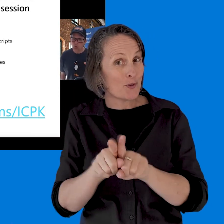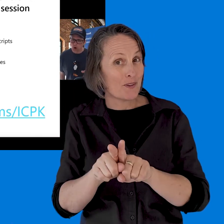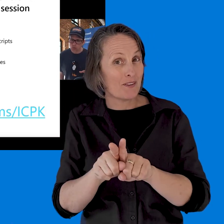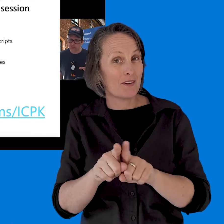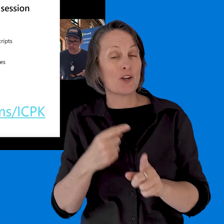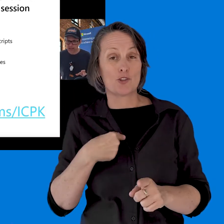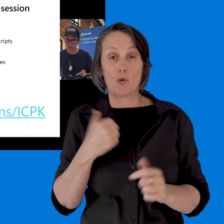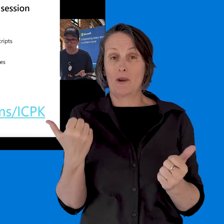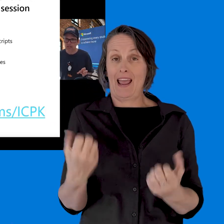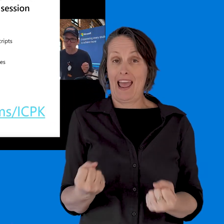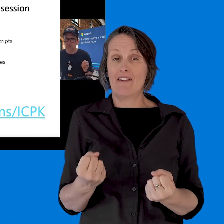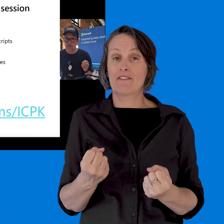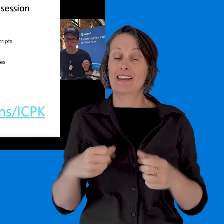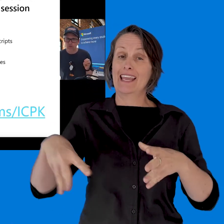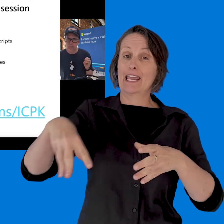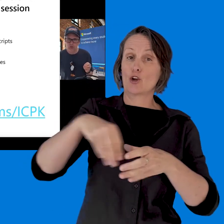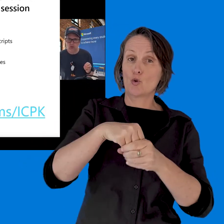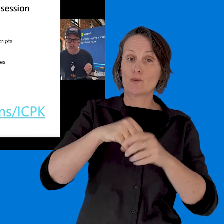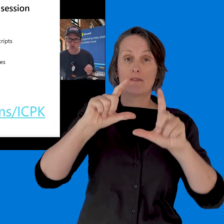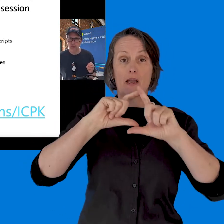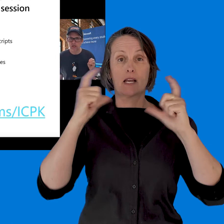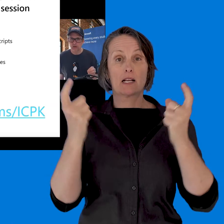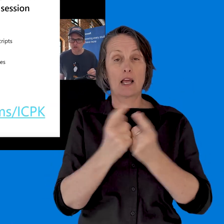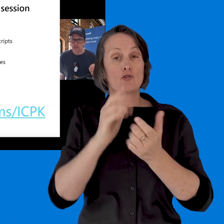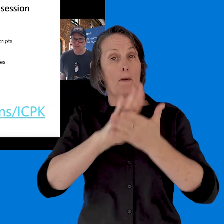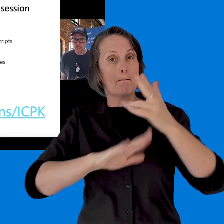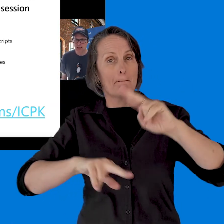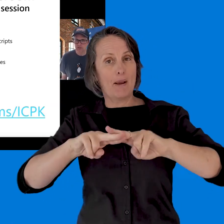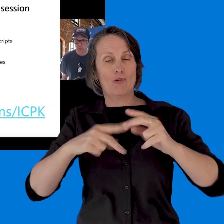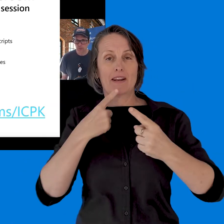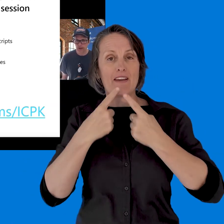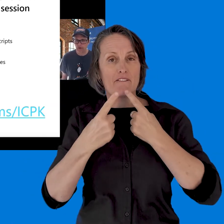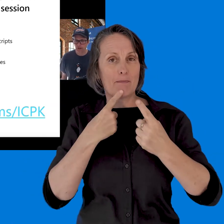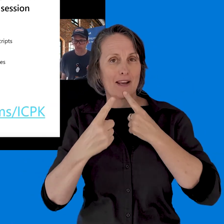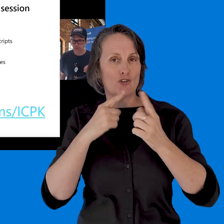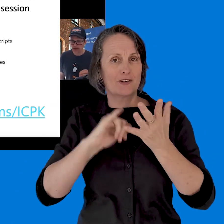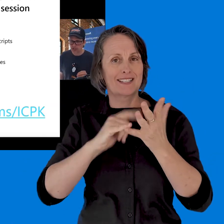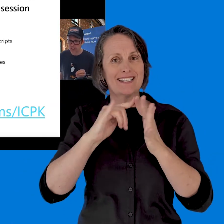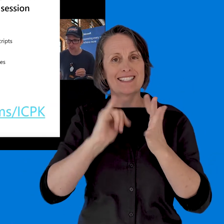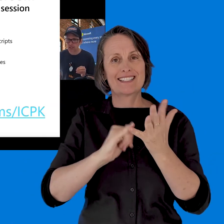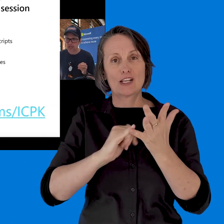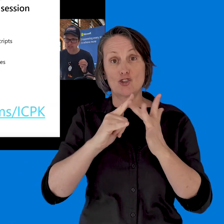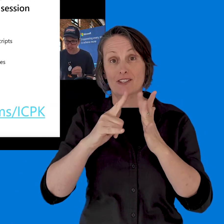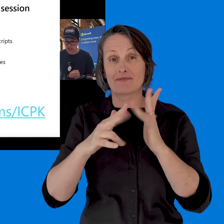So what we've done is we built what's called the inclusive classroom parent information session. Right.